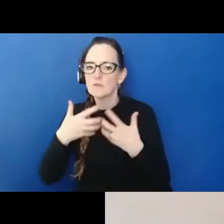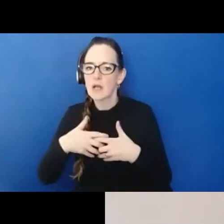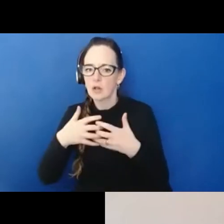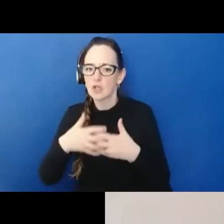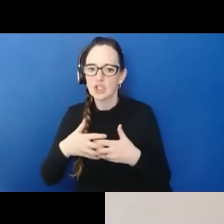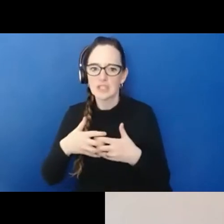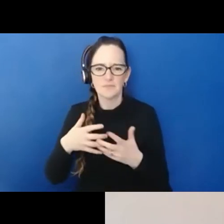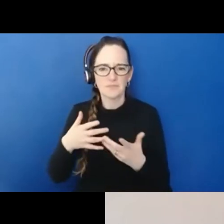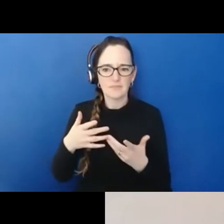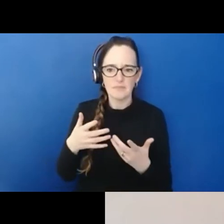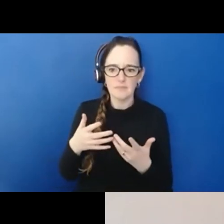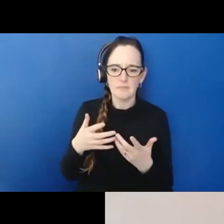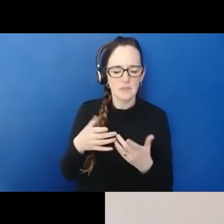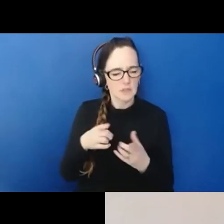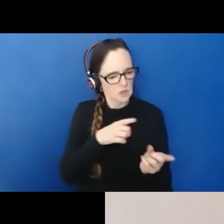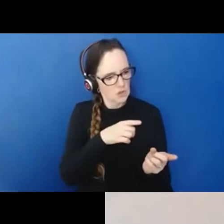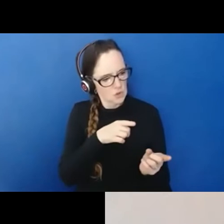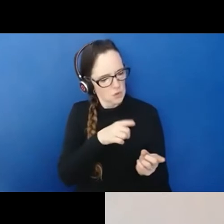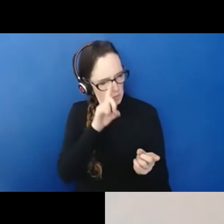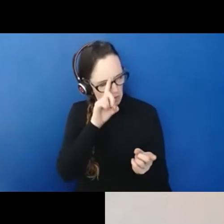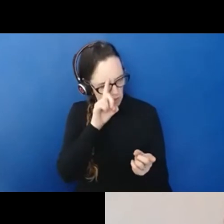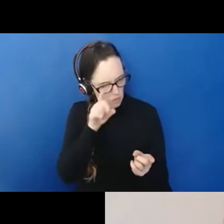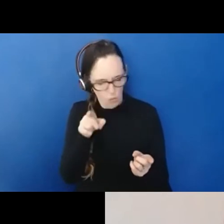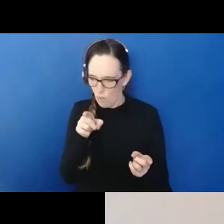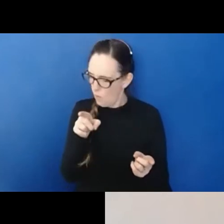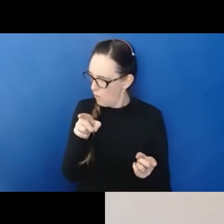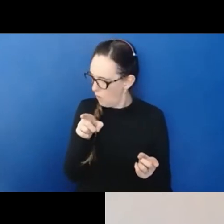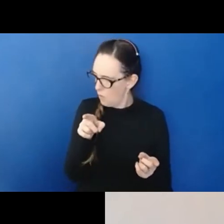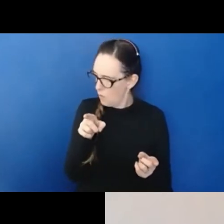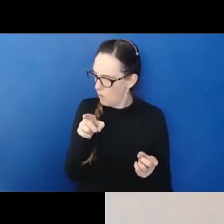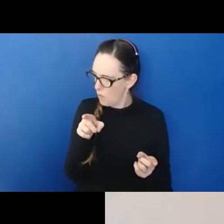what mechanism could be created. And then you decide if there's a need or not.